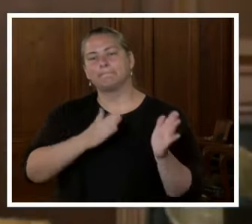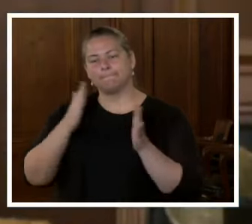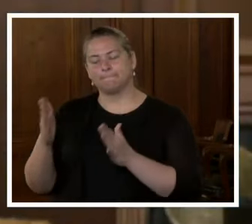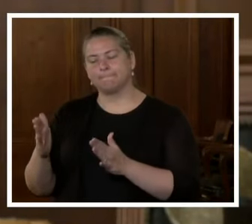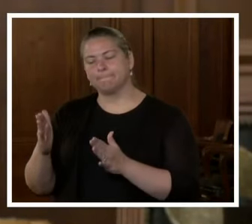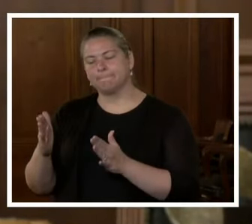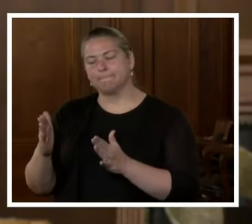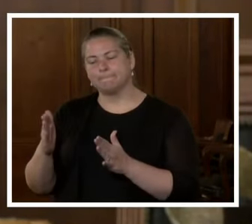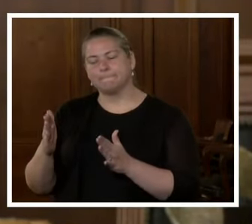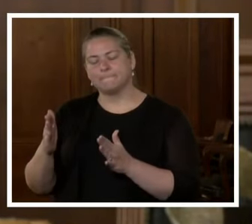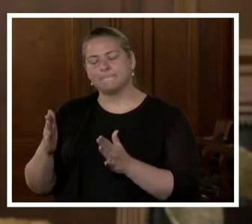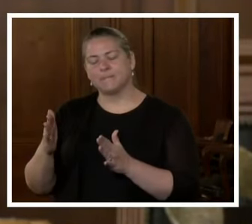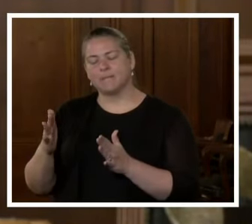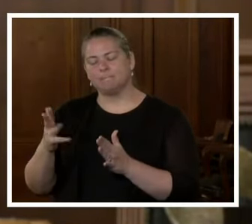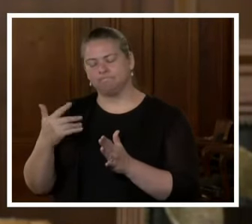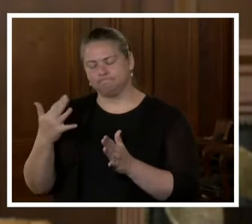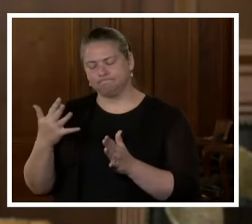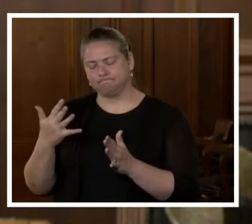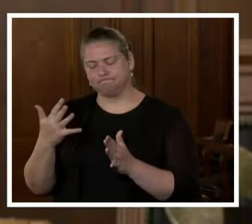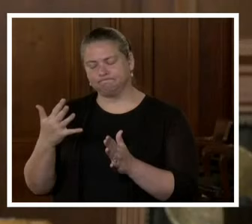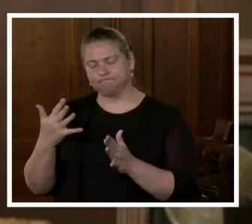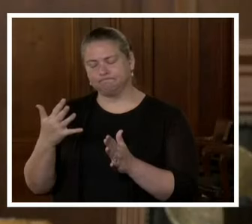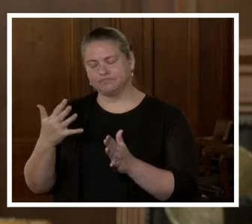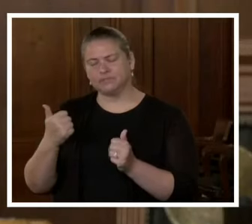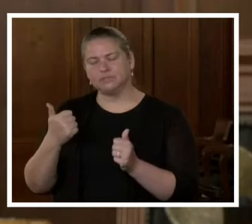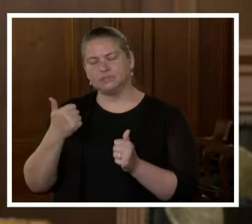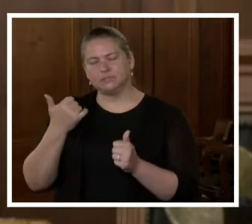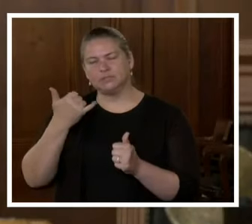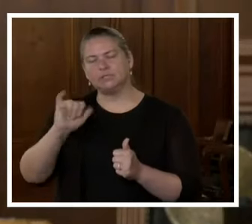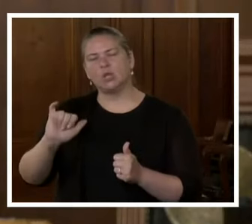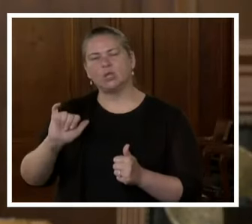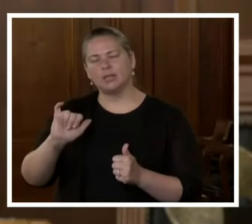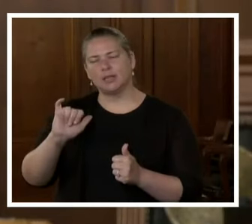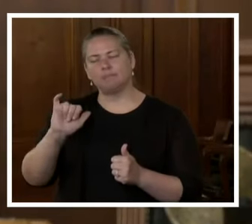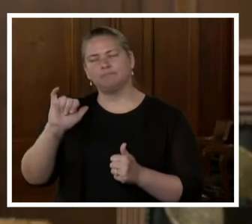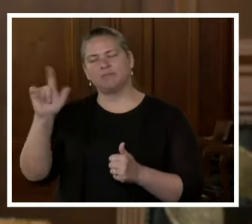TOWARD. I JUST WANT TO TALK ABOUT ONE PIECE OF GOOD NEWS BECAUSE